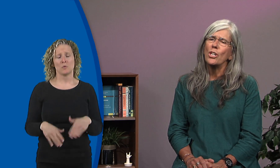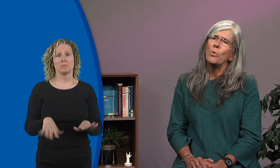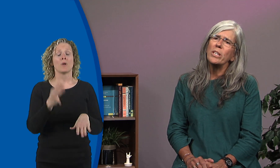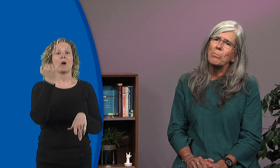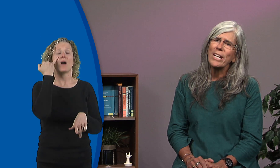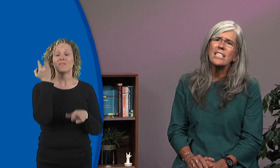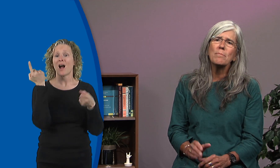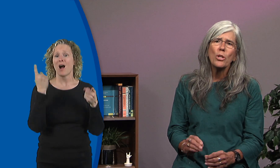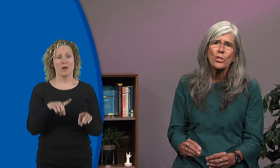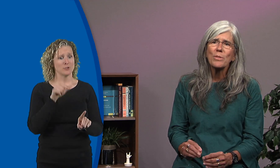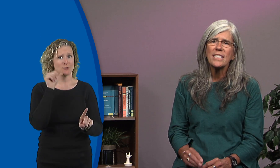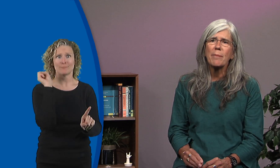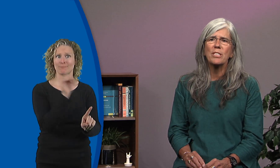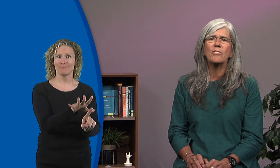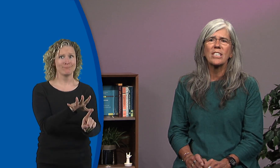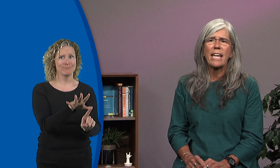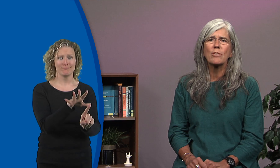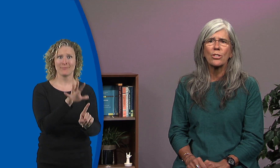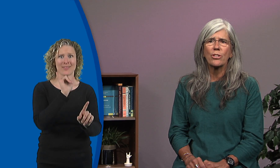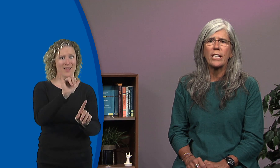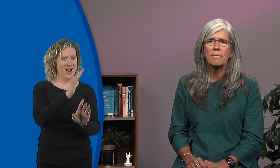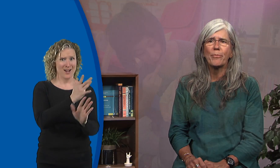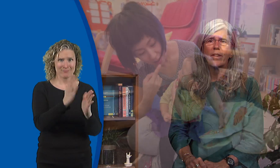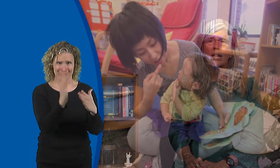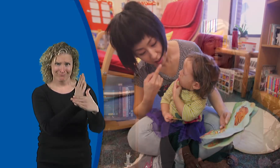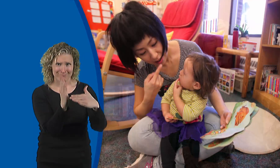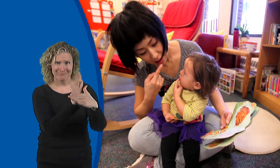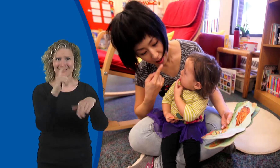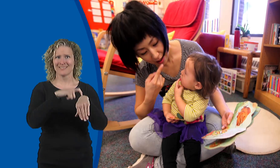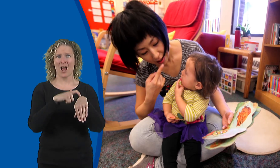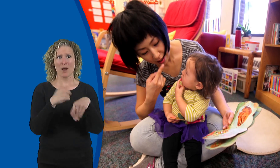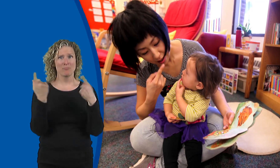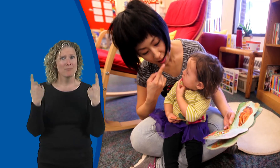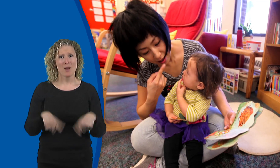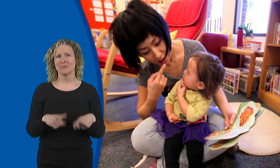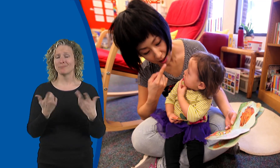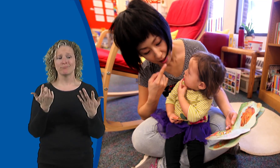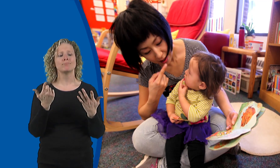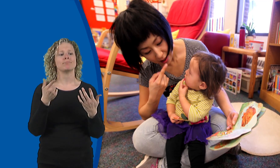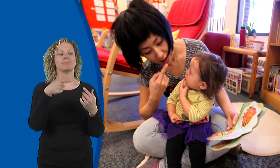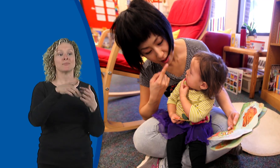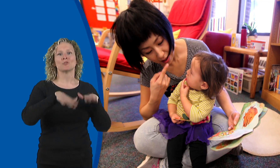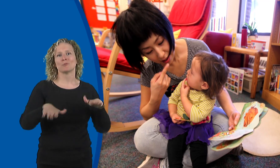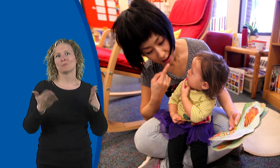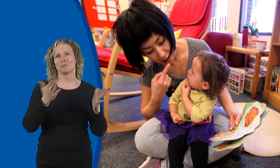when the brain is the most receptive to language learning. A child who has not acquired language by this time